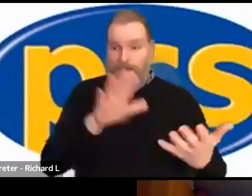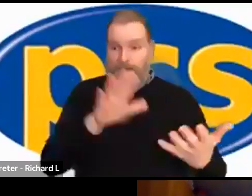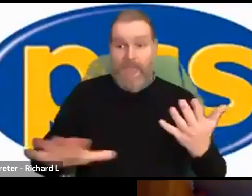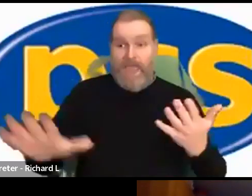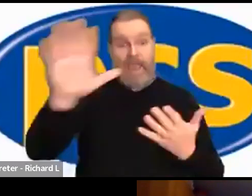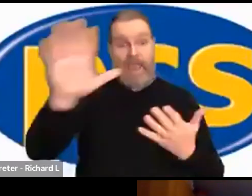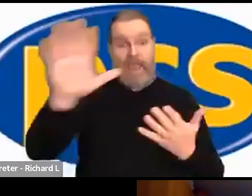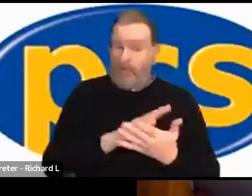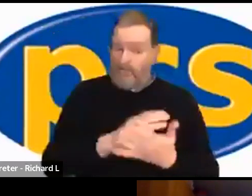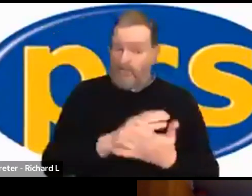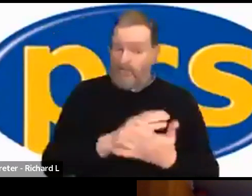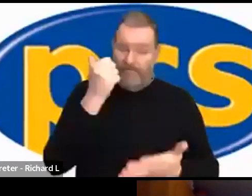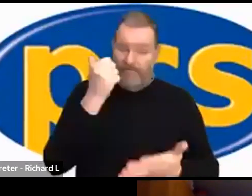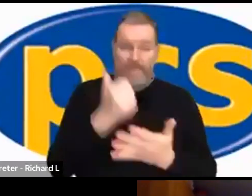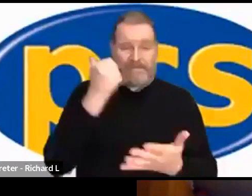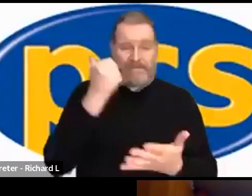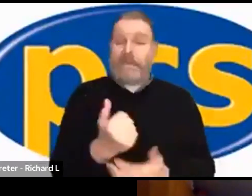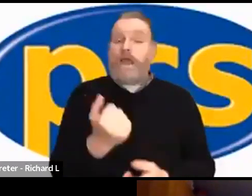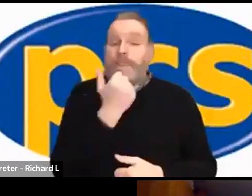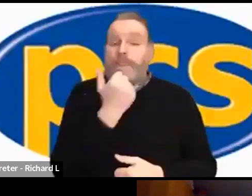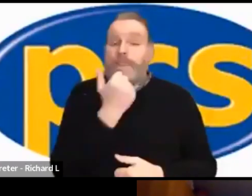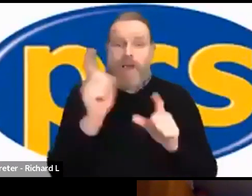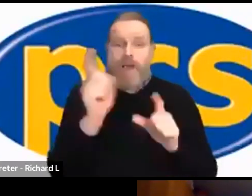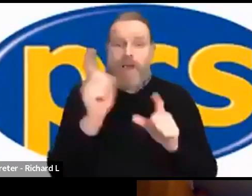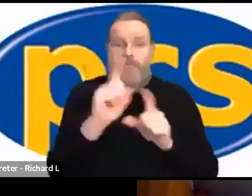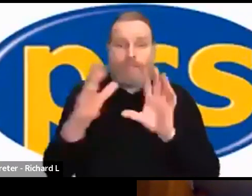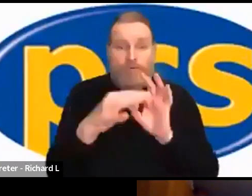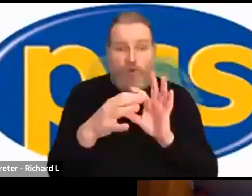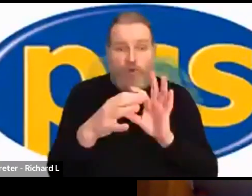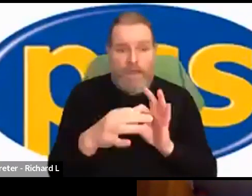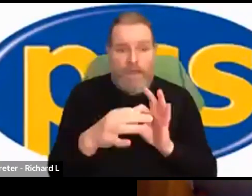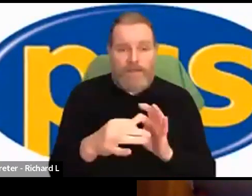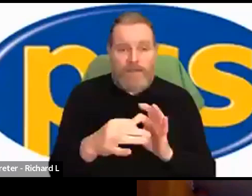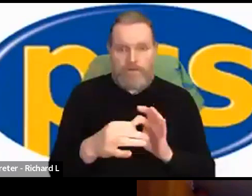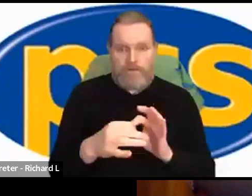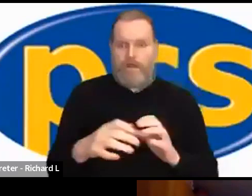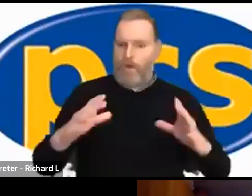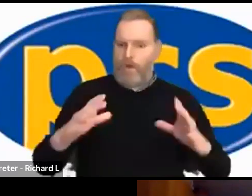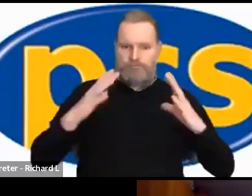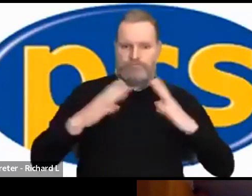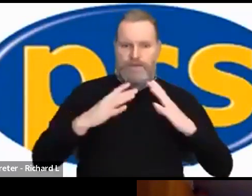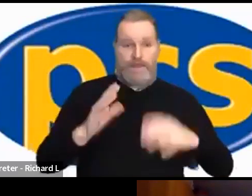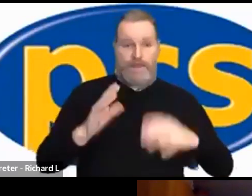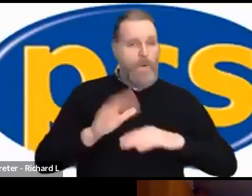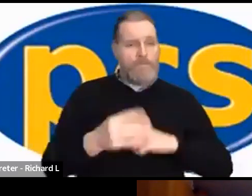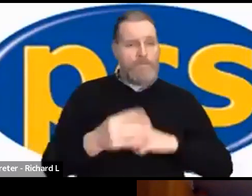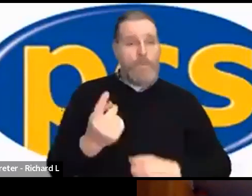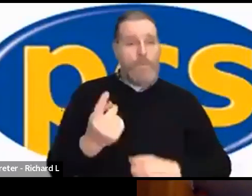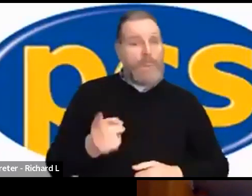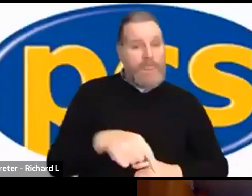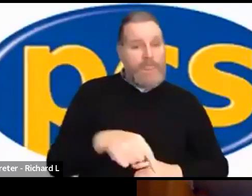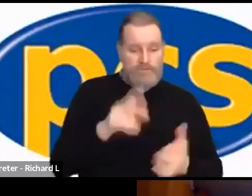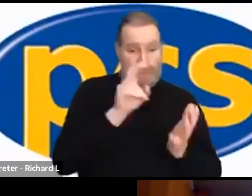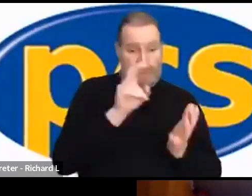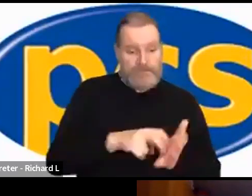first of all, can I welcome everyone because it's a fantastic turn turnout tonight turnout tonight? And then we had a 1,000 people